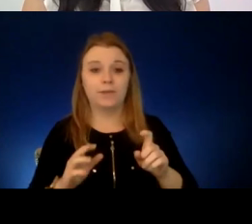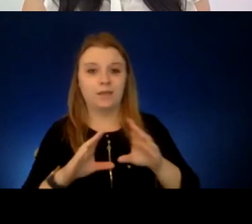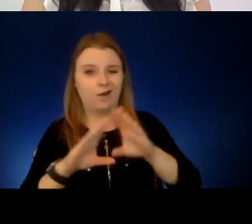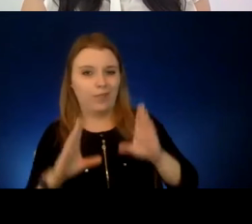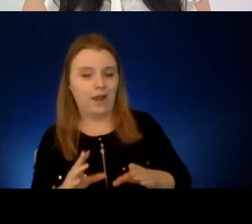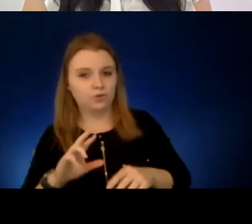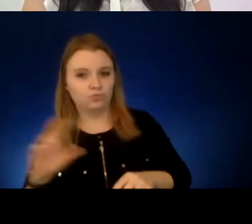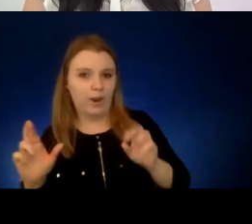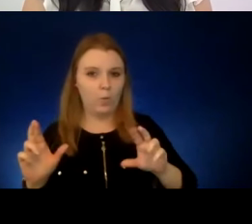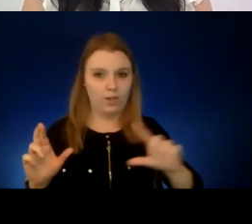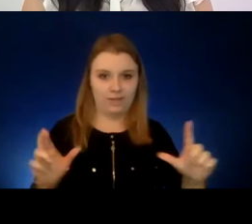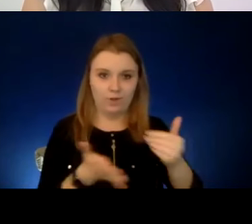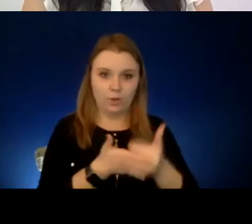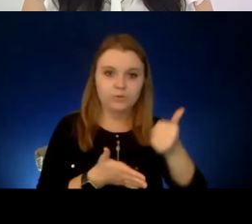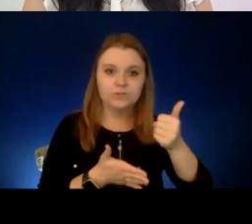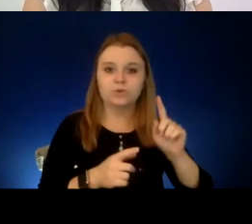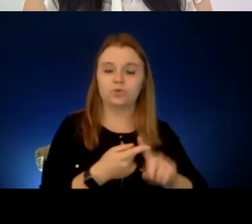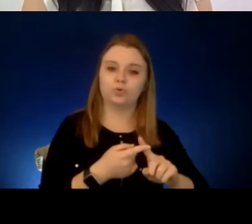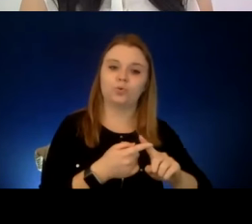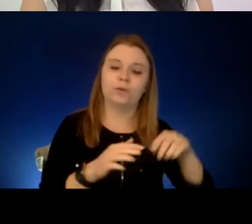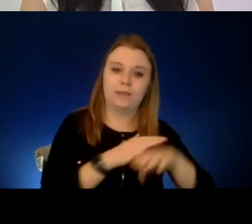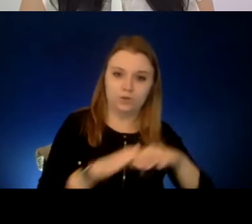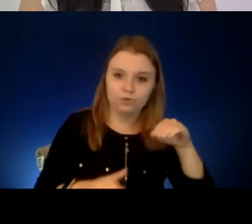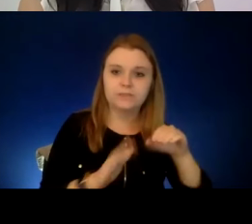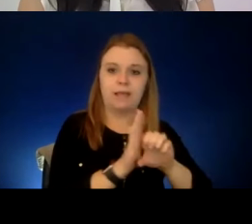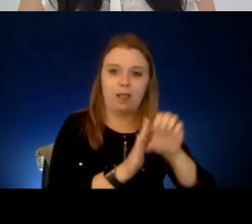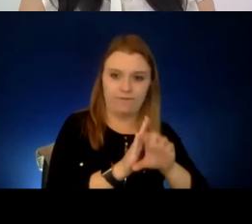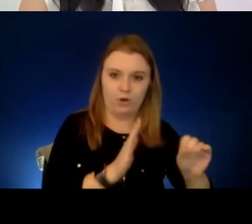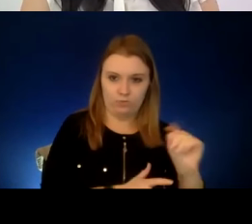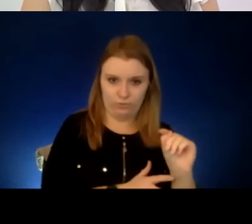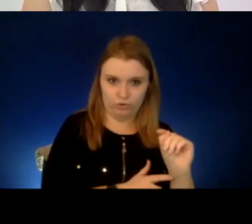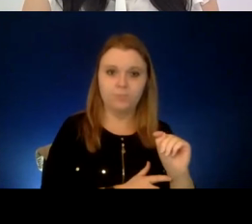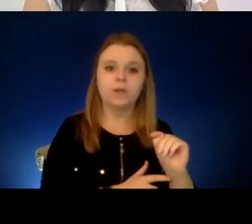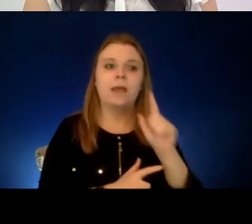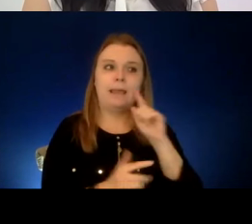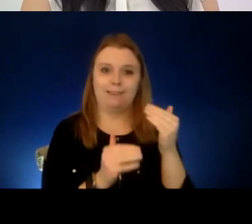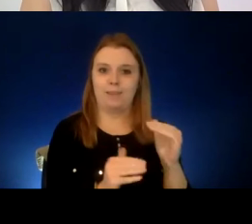closest to the entrance, the restrooms and the elevator. You really wanna limit their stair negotiation.